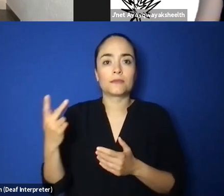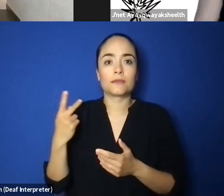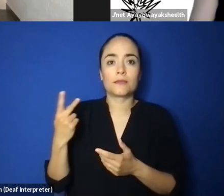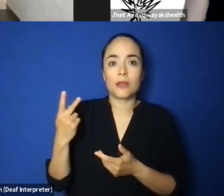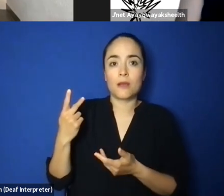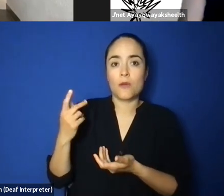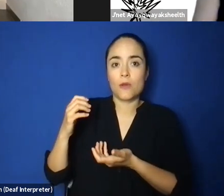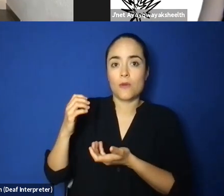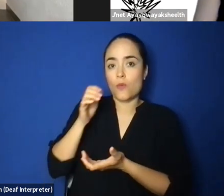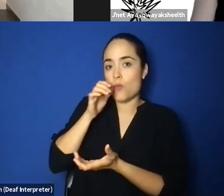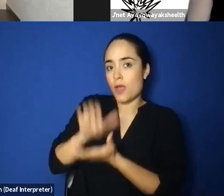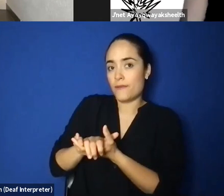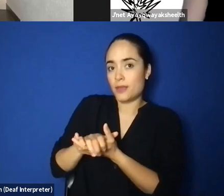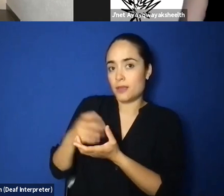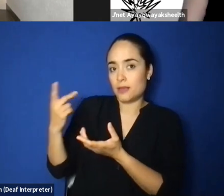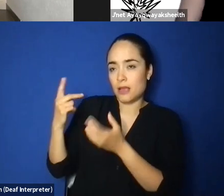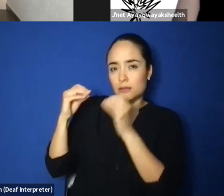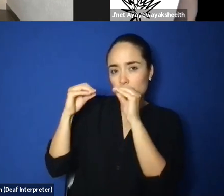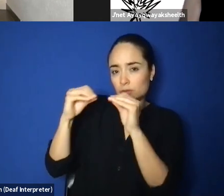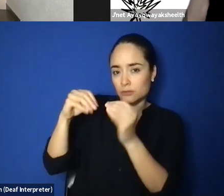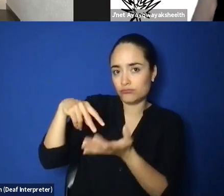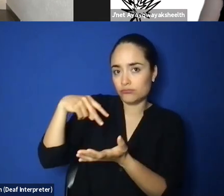we just want to make sure that we have that basic rhythm. So I want you to start